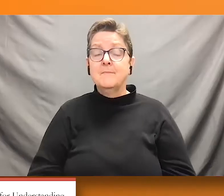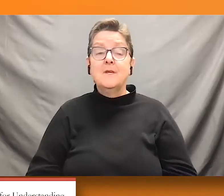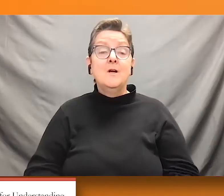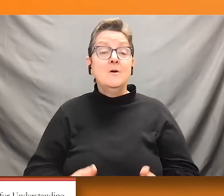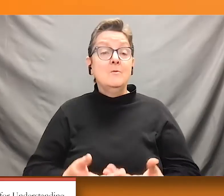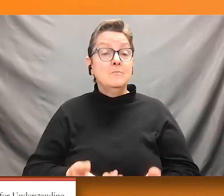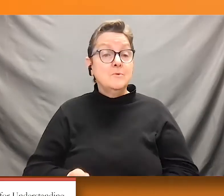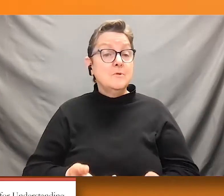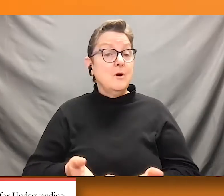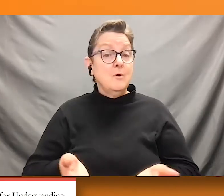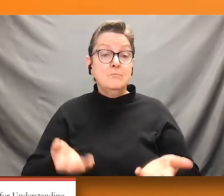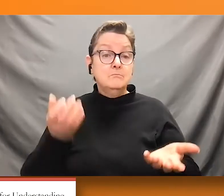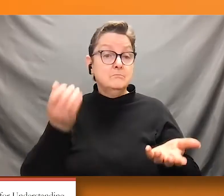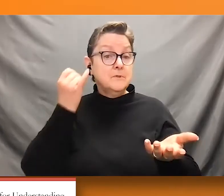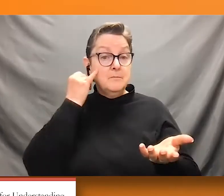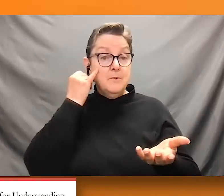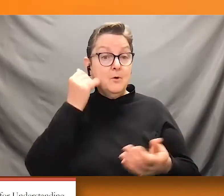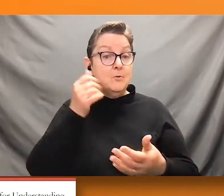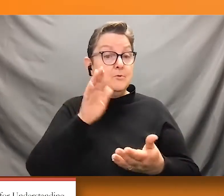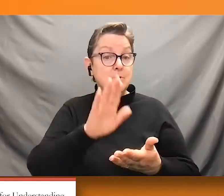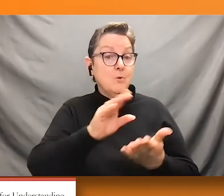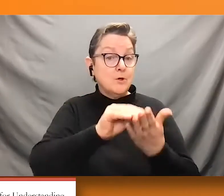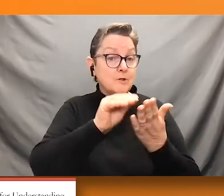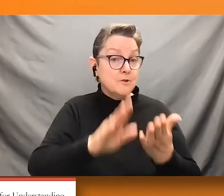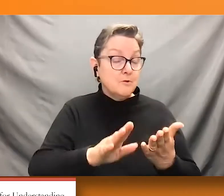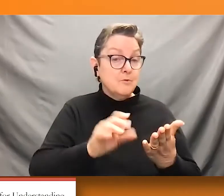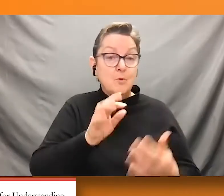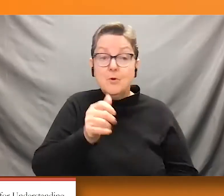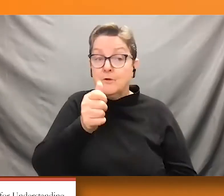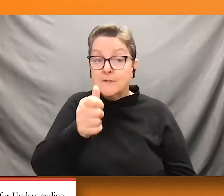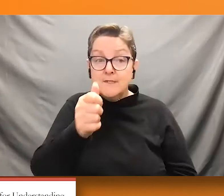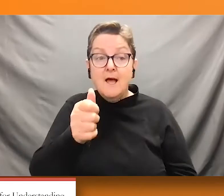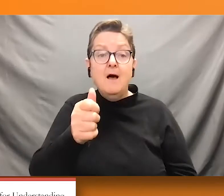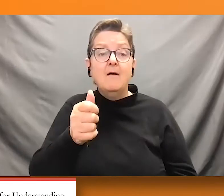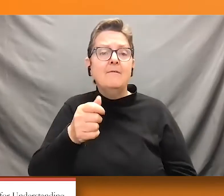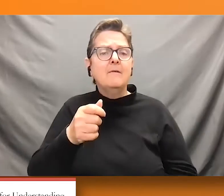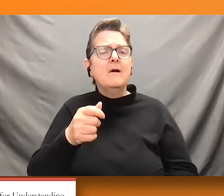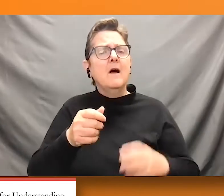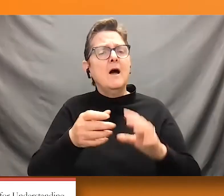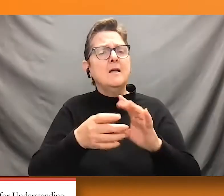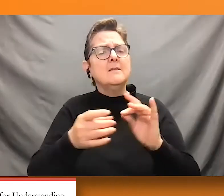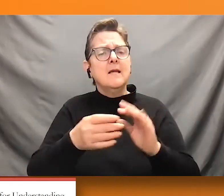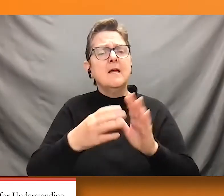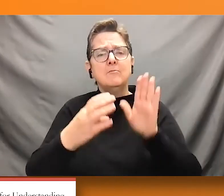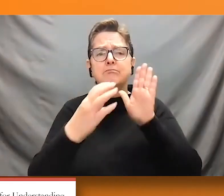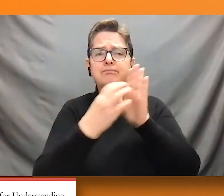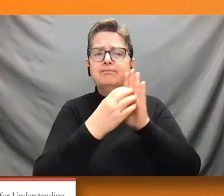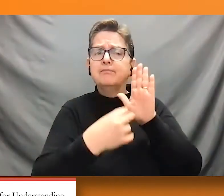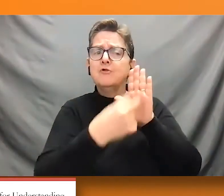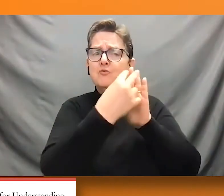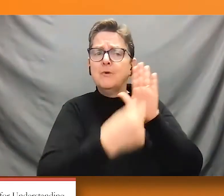OK. So, if you're a student, or you, I said, "Oh, read this passage, "and then use one of those strategies